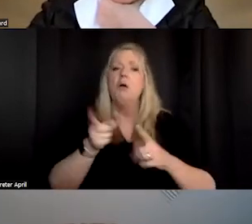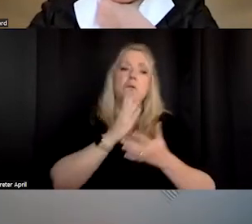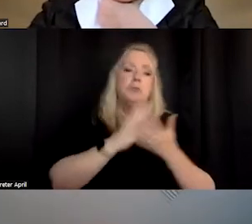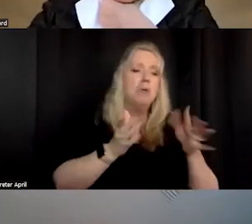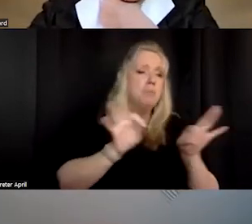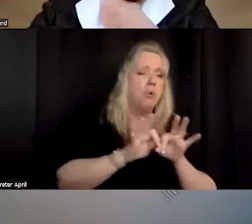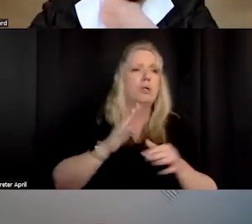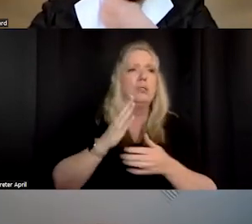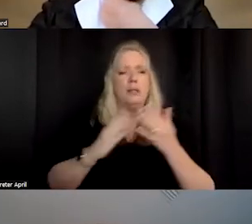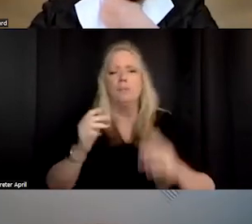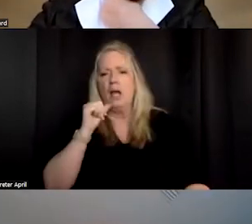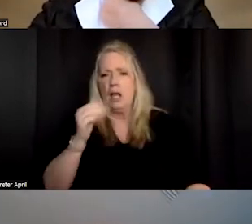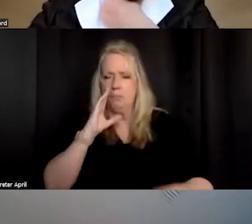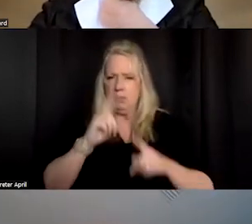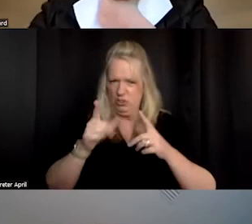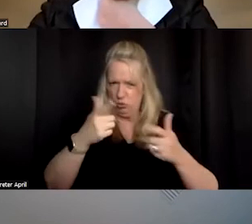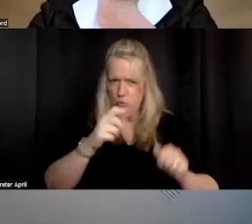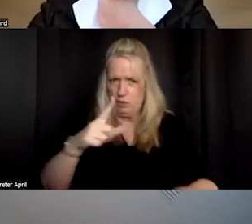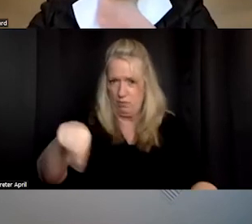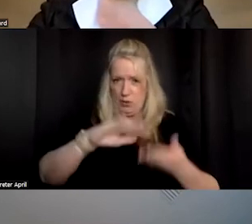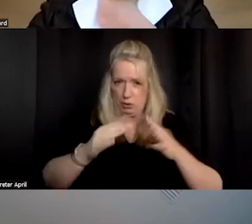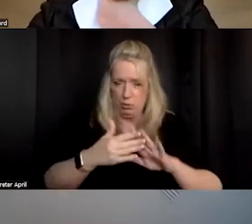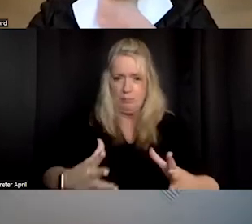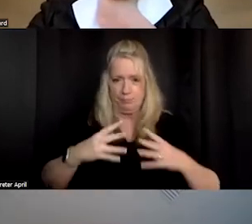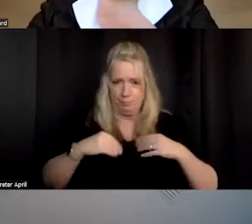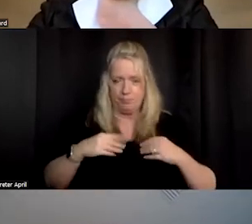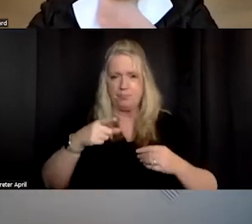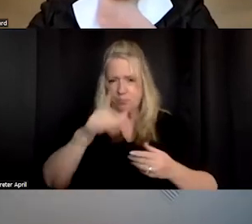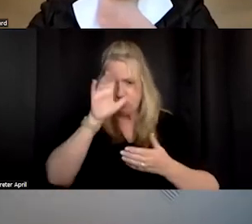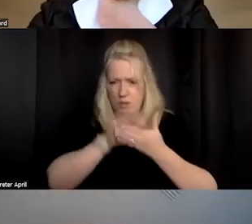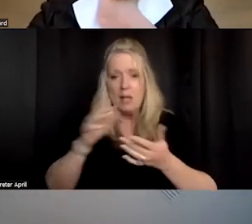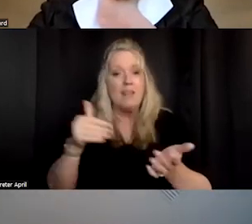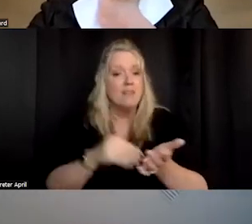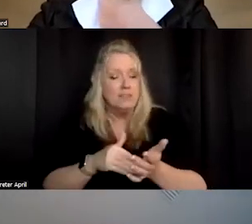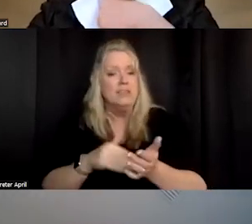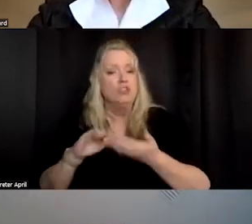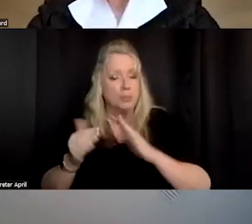TO, TO GET BUY IN FROM THE COMMUNITY AND BUY IN FROM PHYSICIAN COMMUNITY, BUT ALSO, LAID